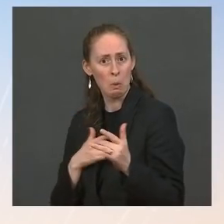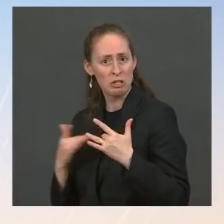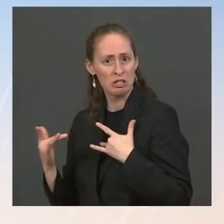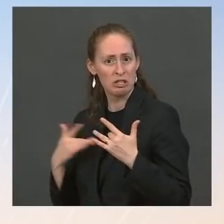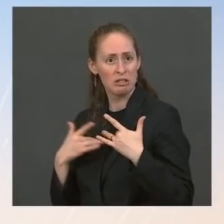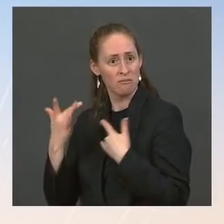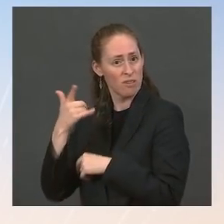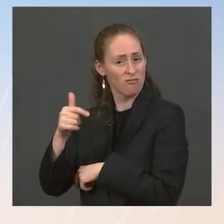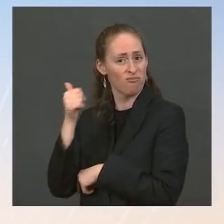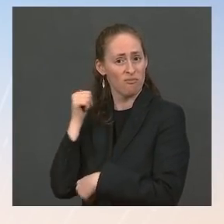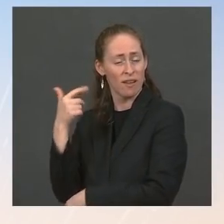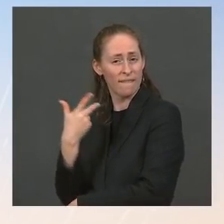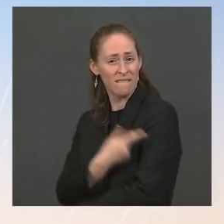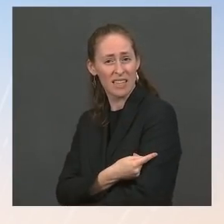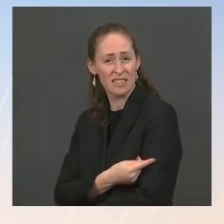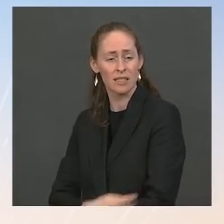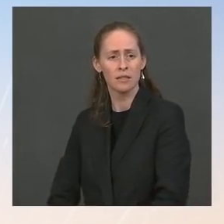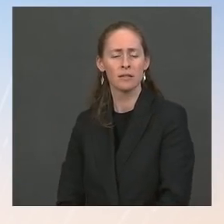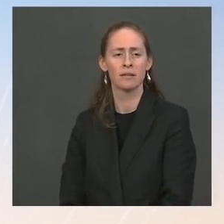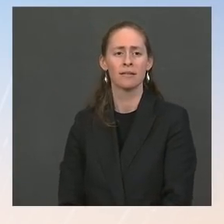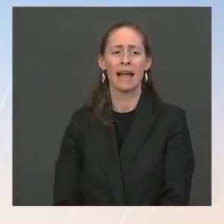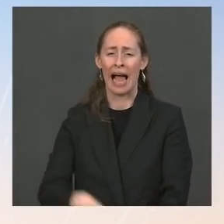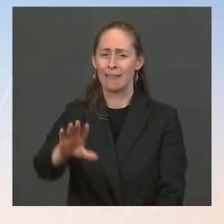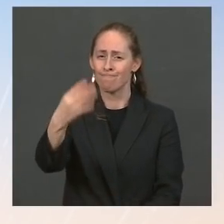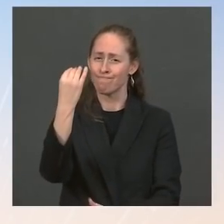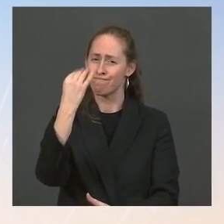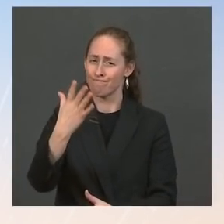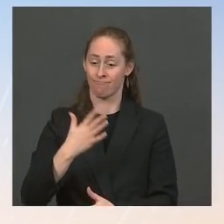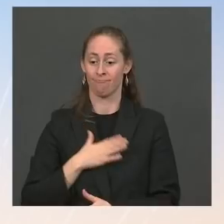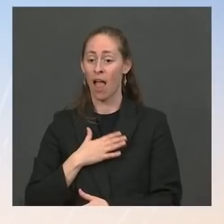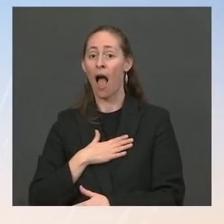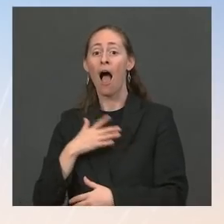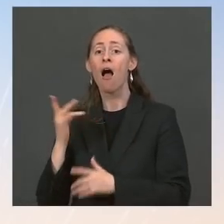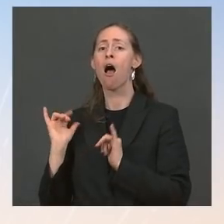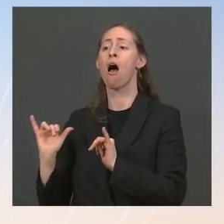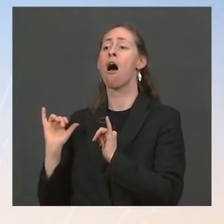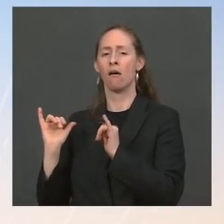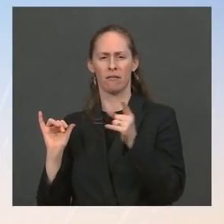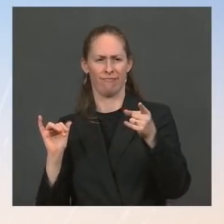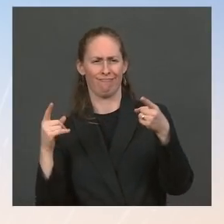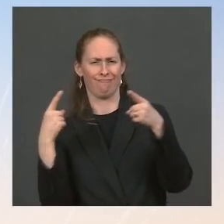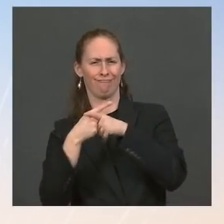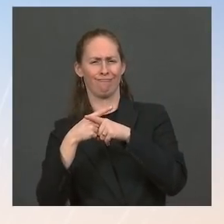Ms. Psaki: Well, those numbers are not consistent with what I understand to be accurate. So I would point you to the agencies on the numbers